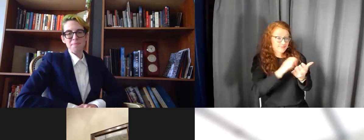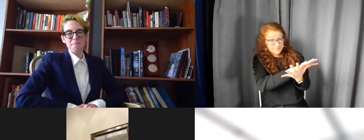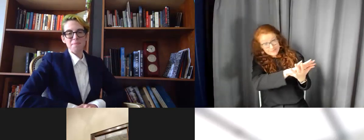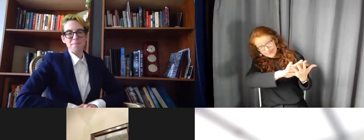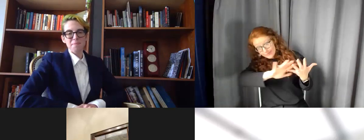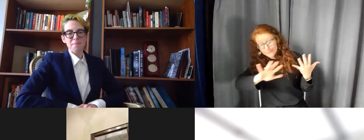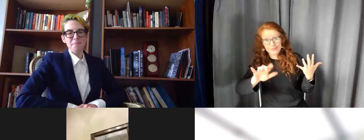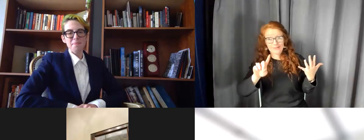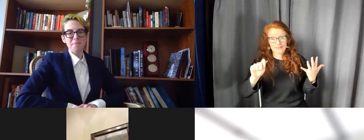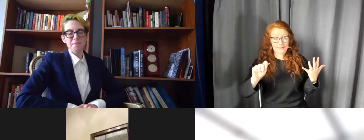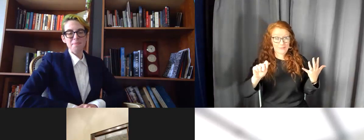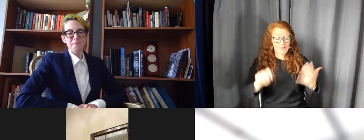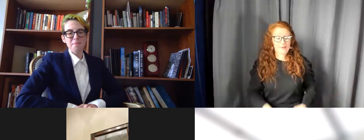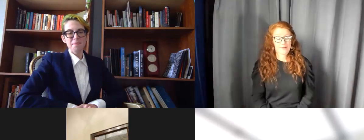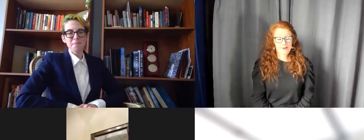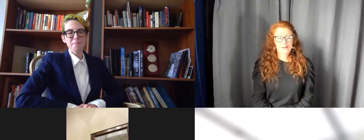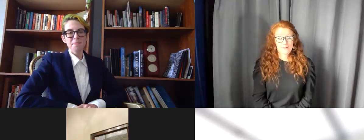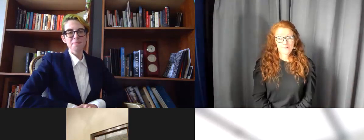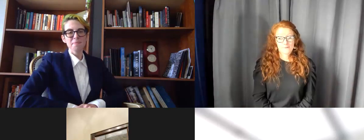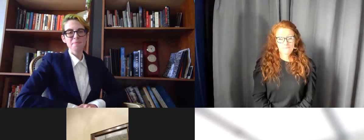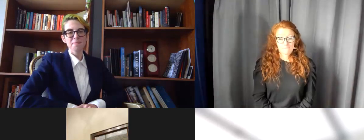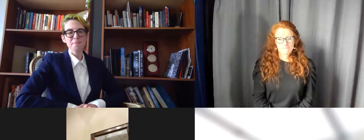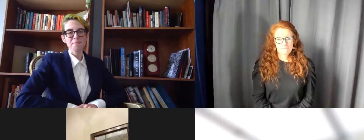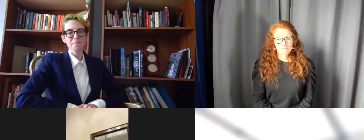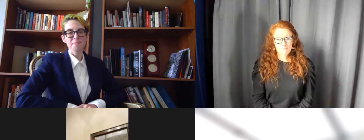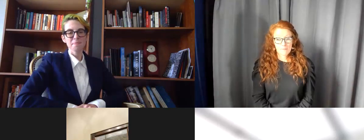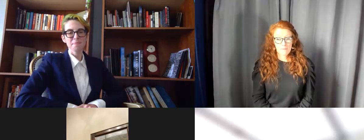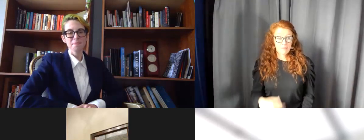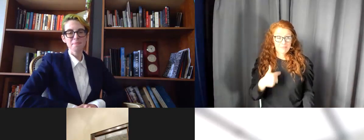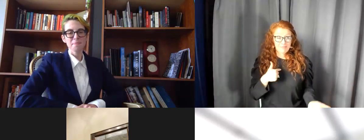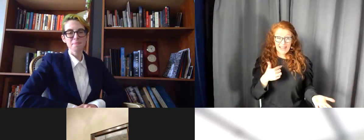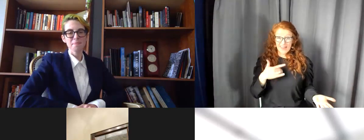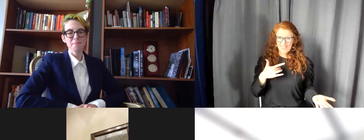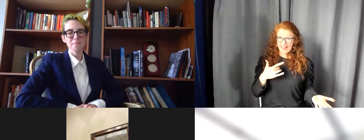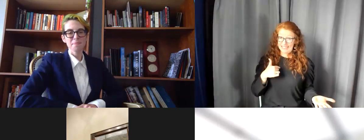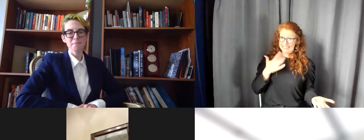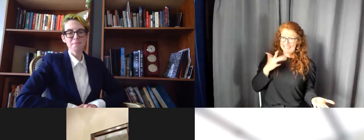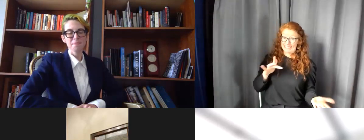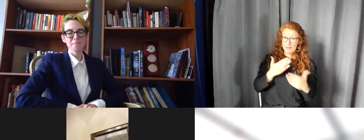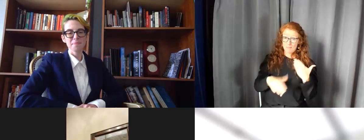Jordan Radford: I am also fortunate that Jordan Radford: I was born in 1,997, and there